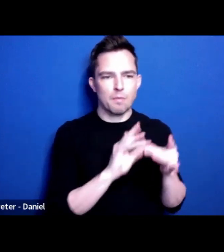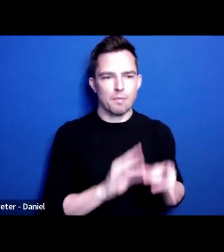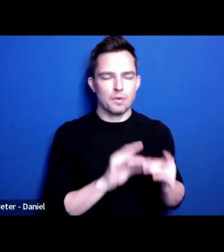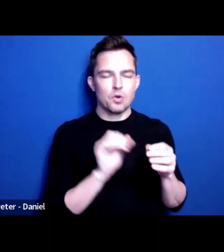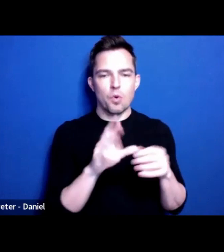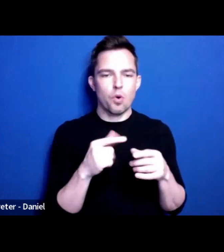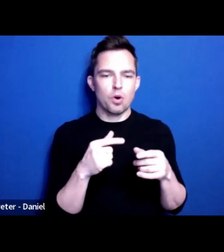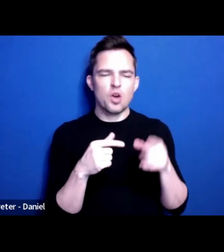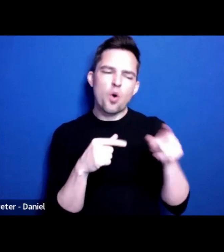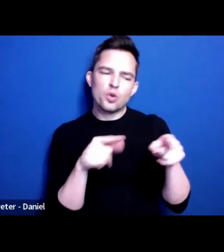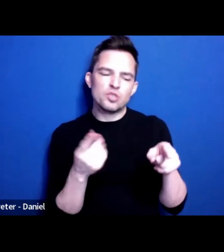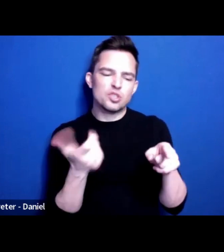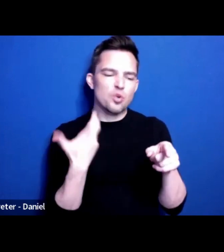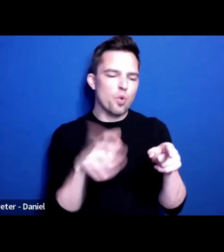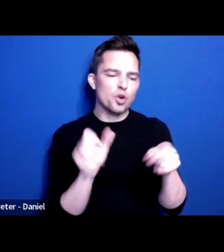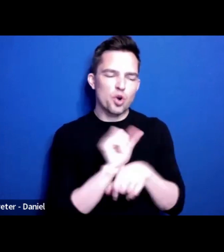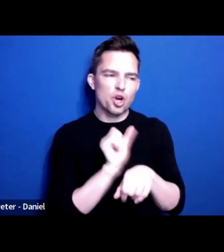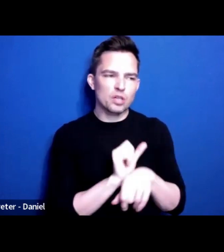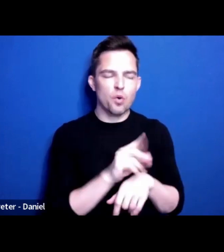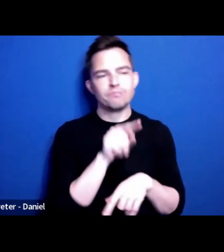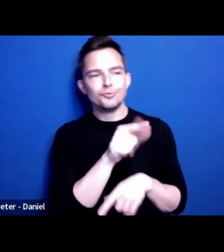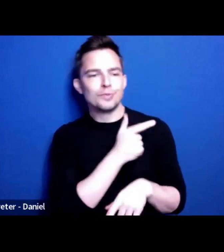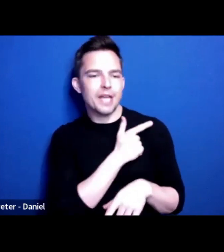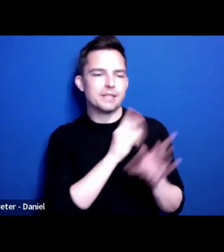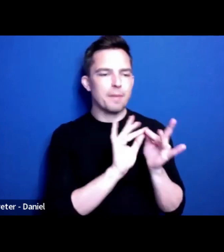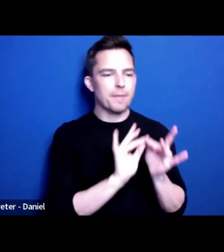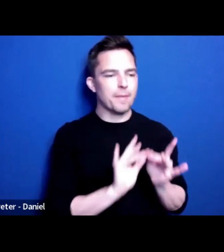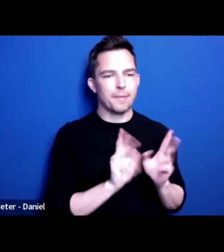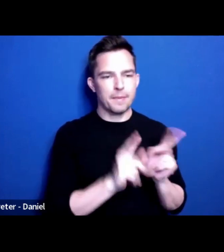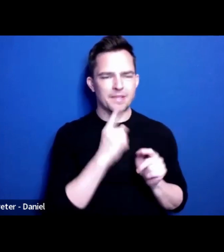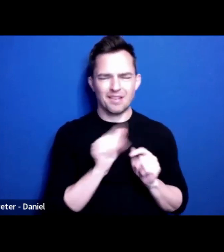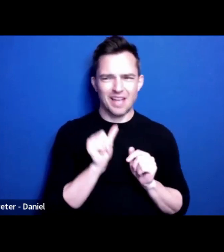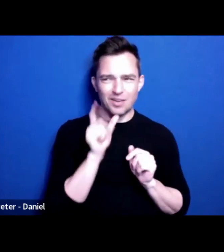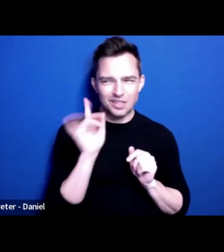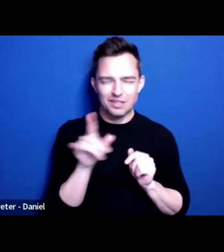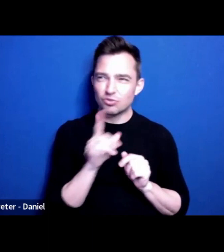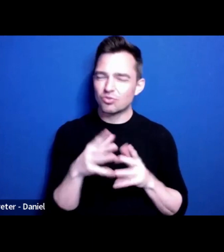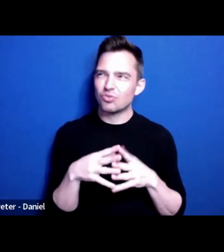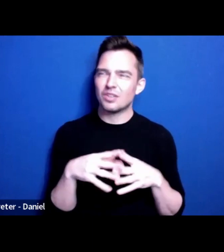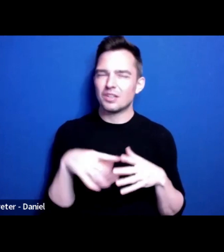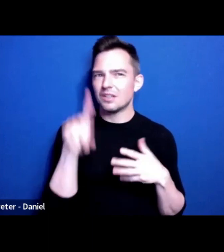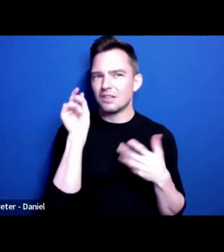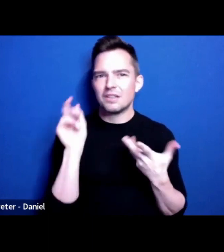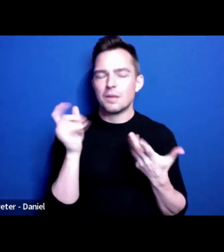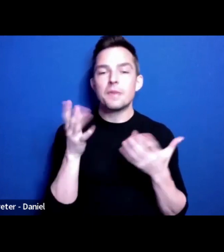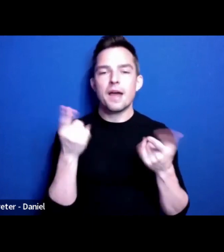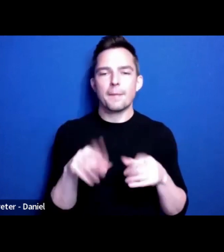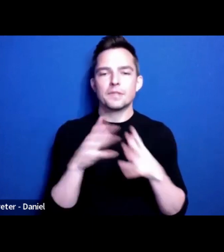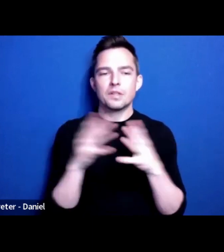want to work. Or I'm just lazy. You know, I was like, I don't think that's the case. But I think that happens a lot in the urban community. You know, you